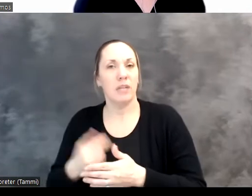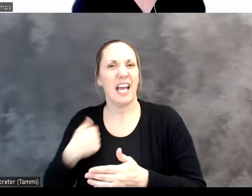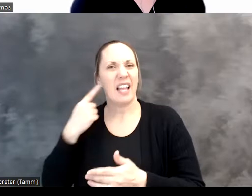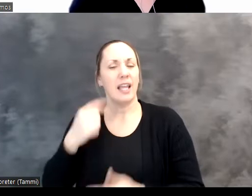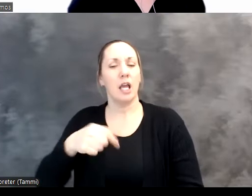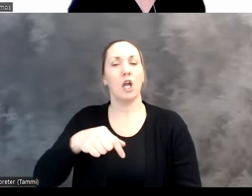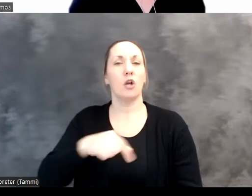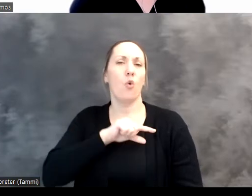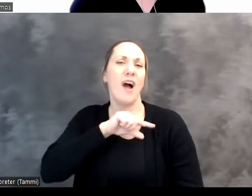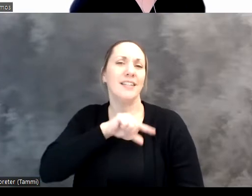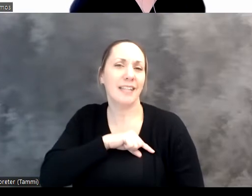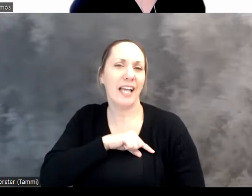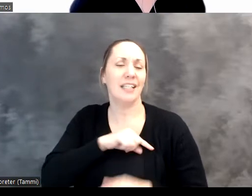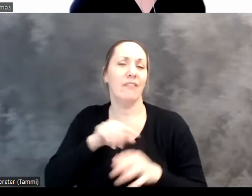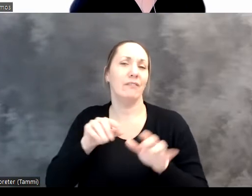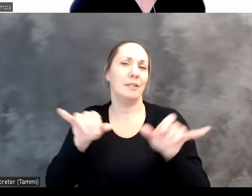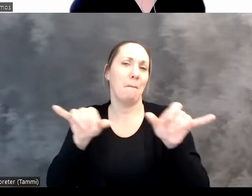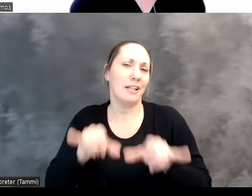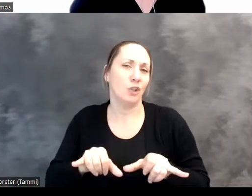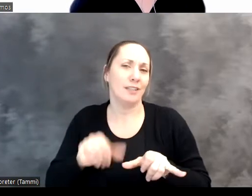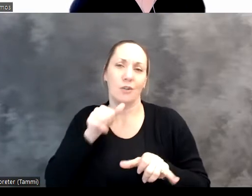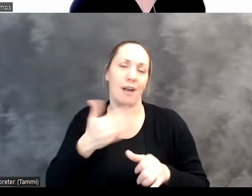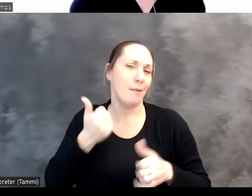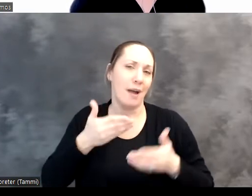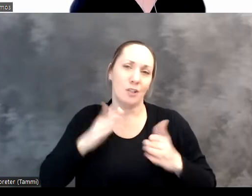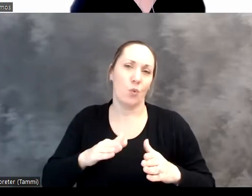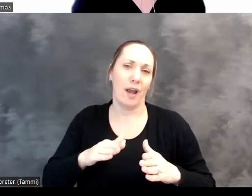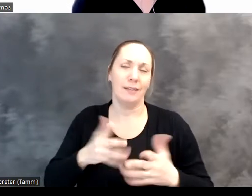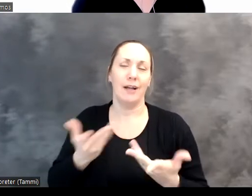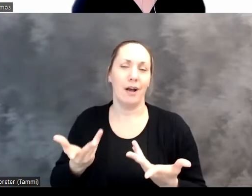do need to be captured and sometimes